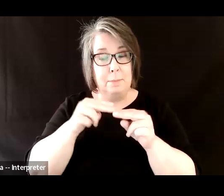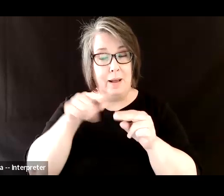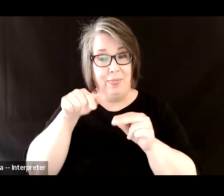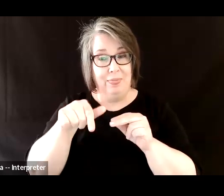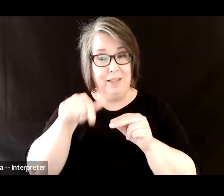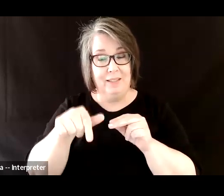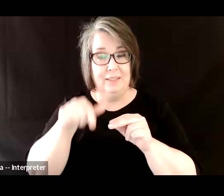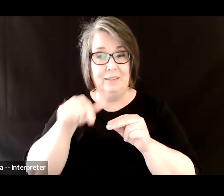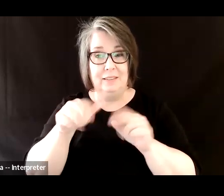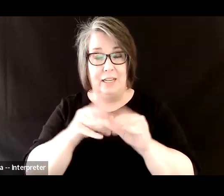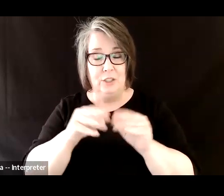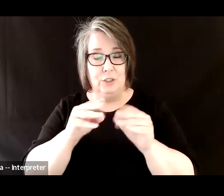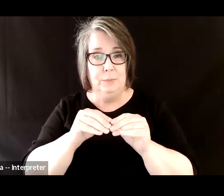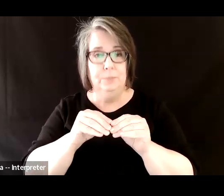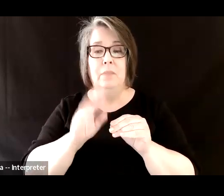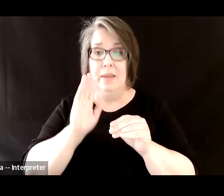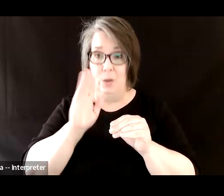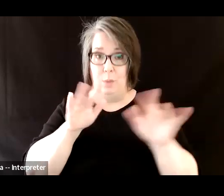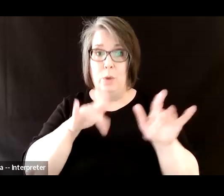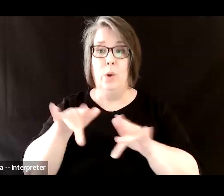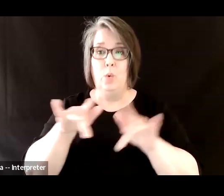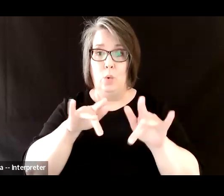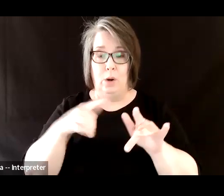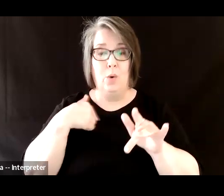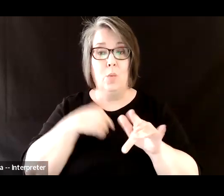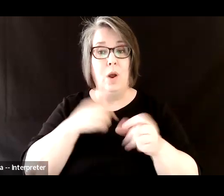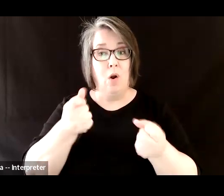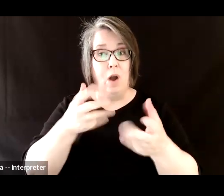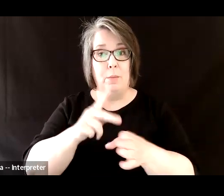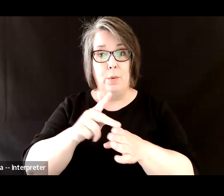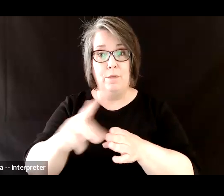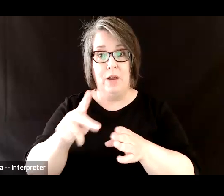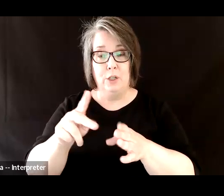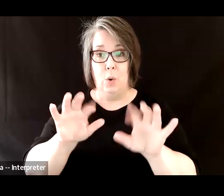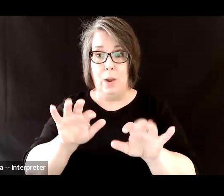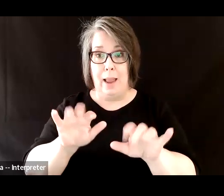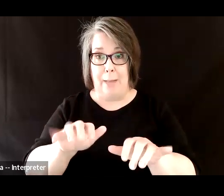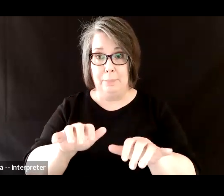after the event. We are offering professional captioning services and American Sign Language is self